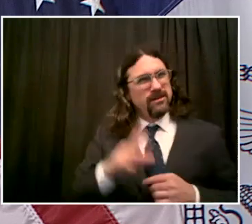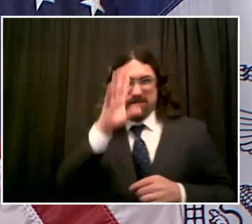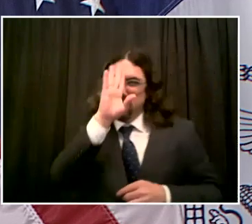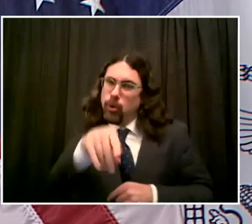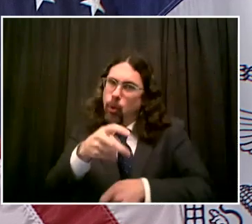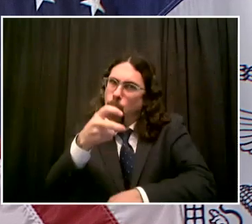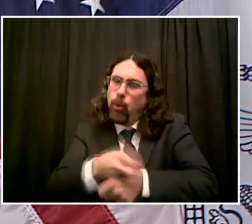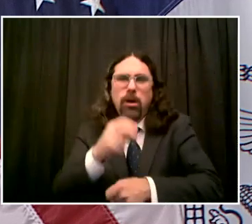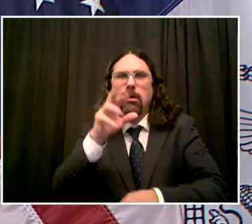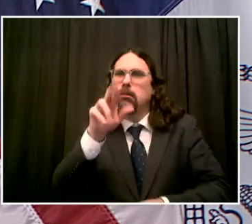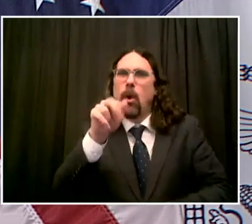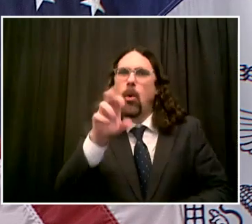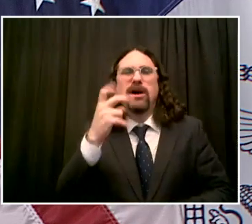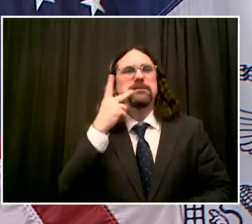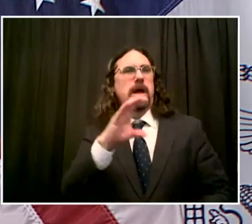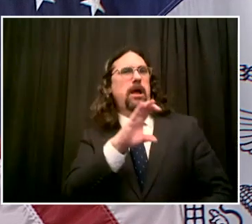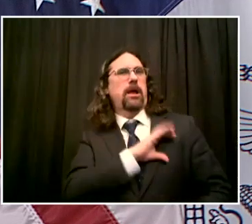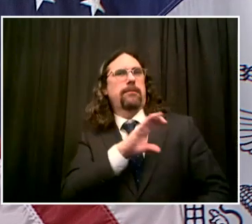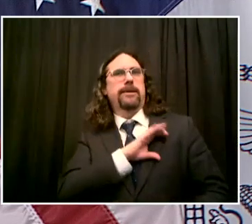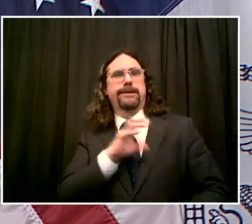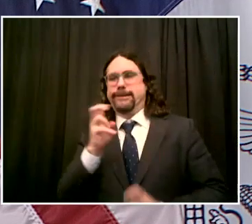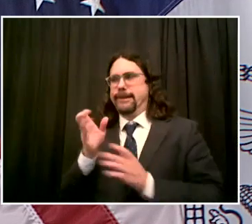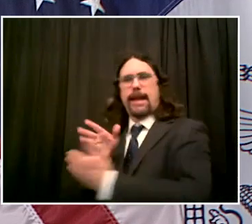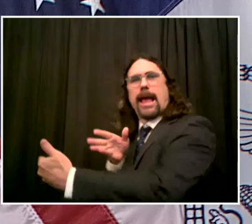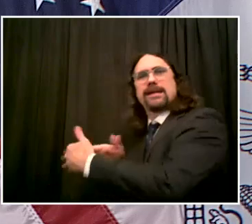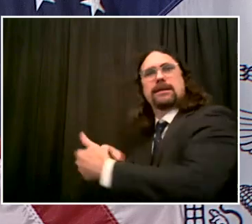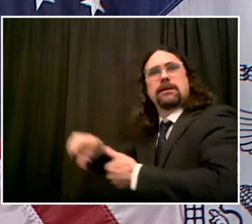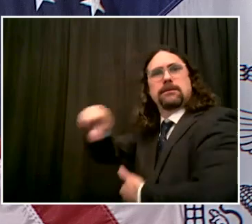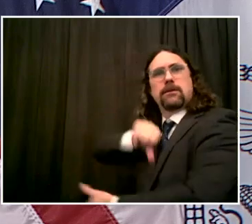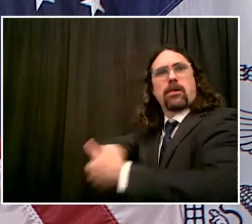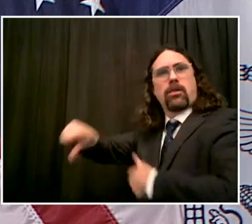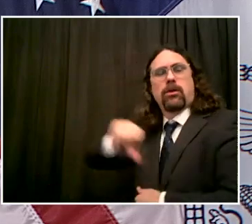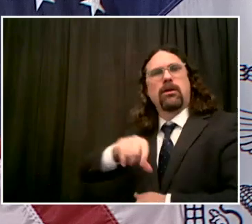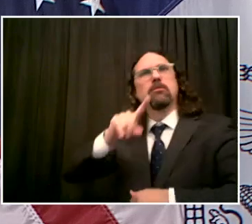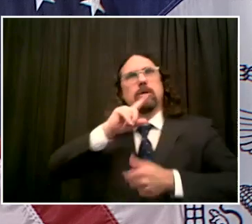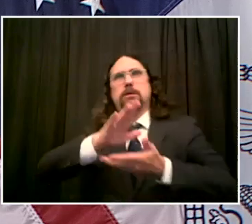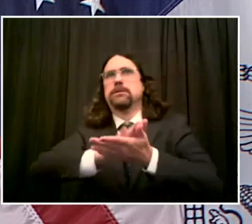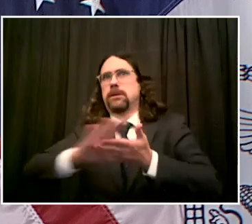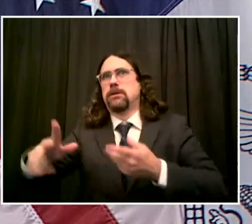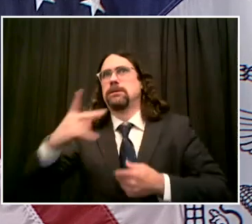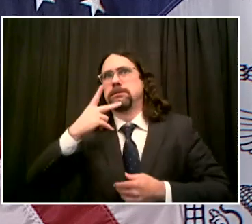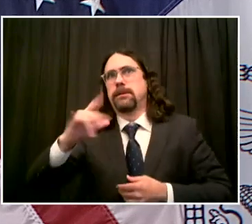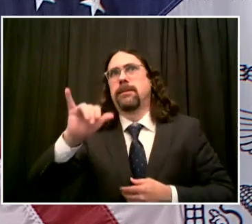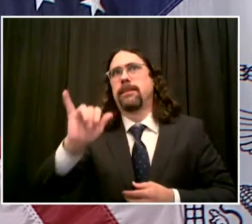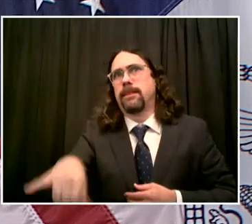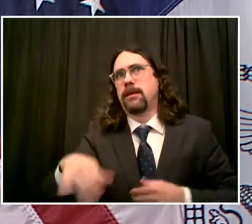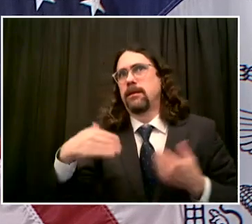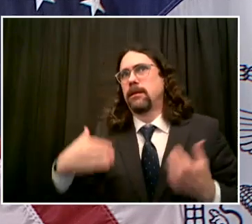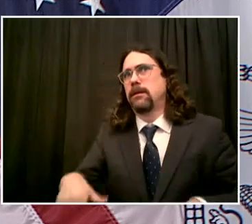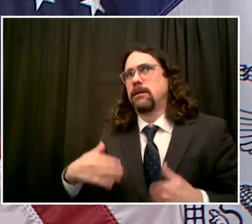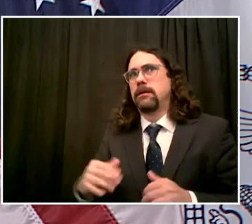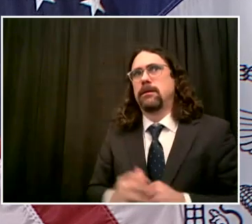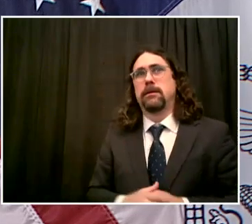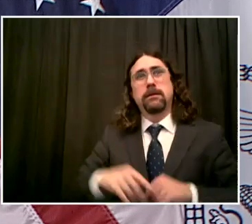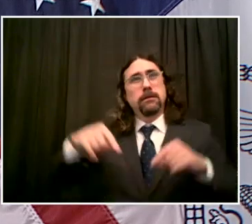WE FOUGHT OUR WAY BACK AND FIGHT OUR WAY BACK AGAIN.